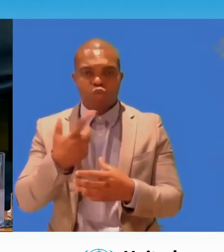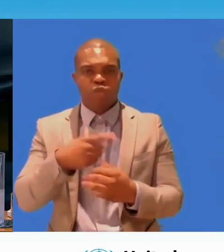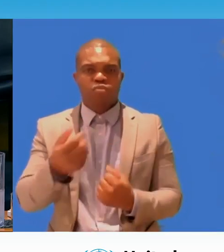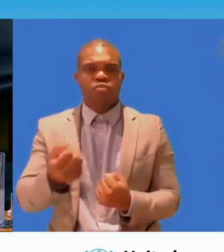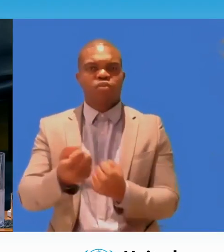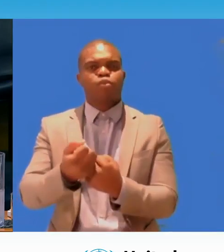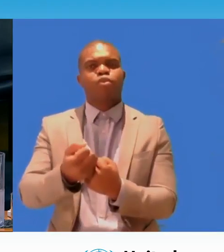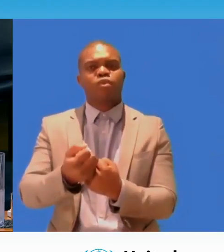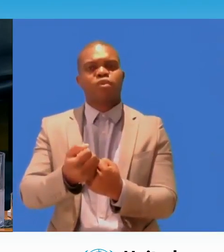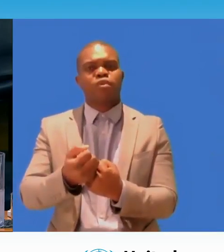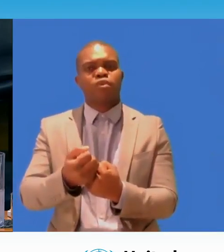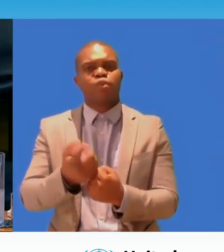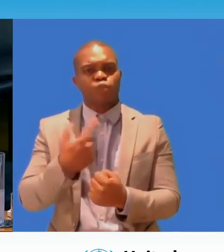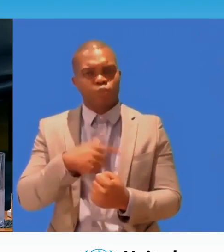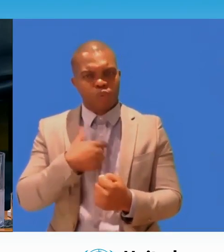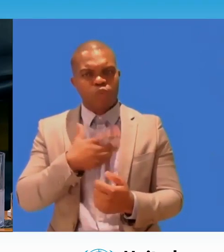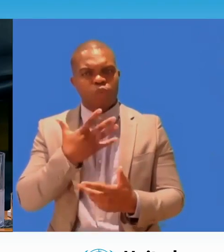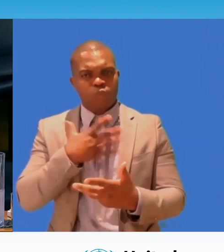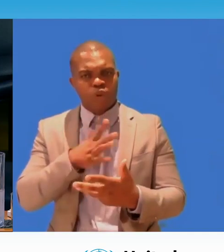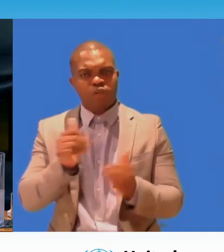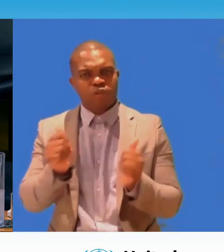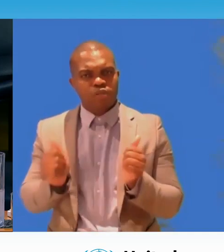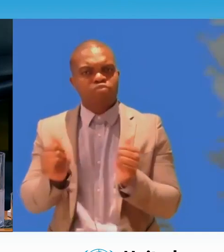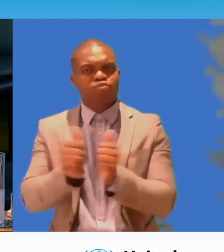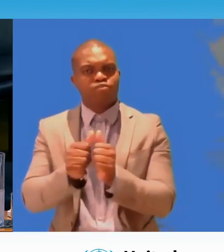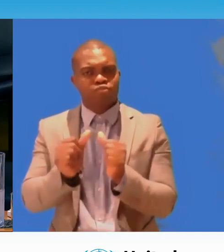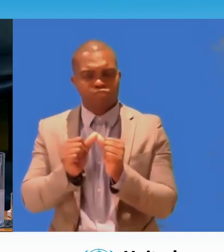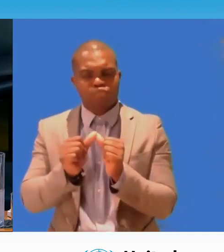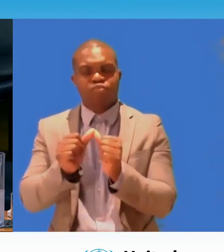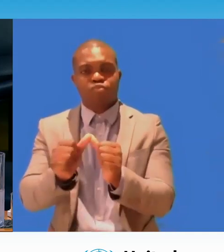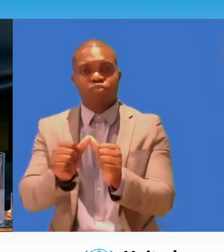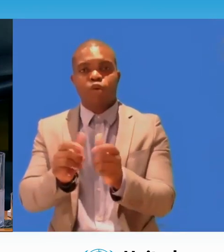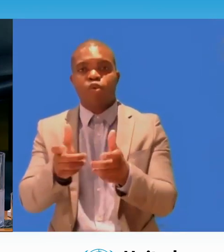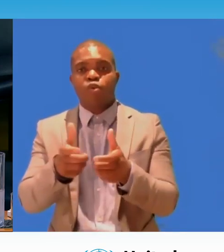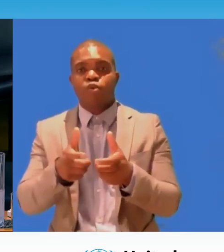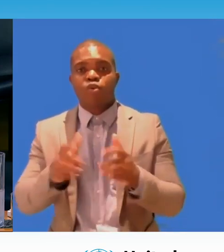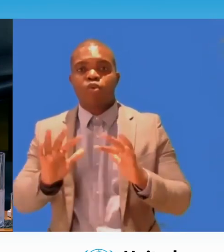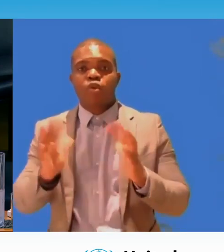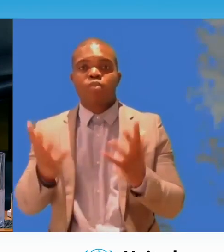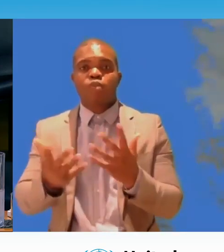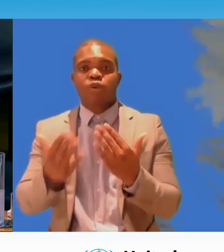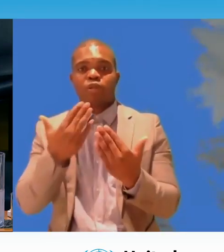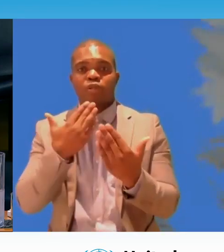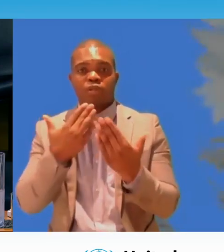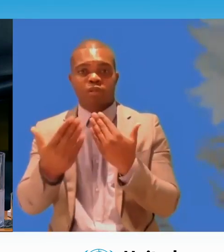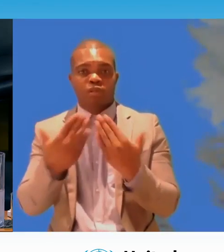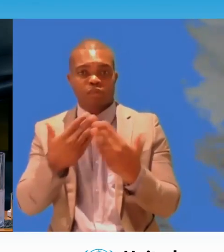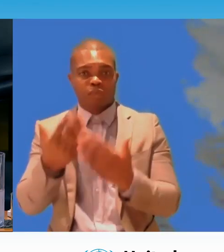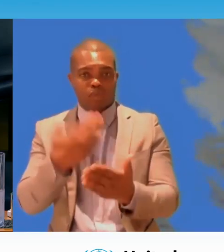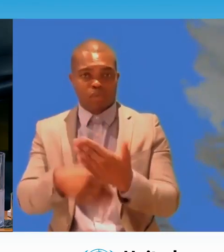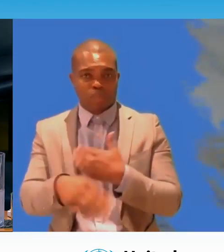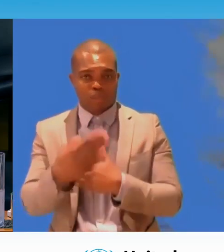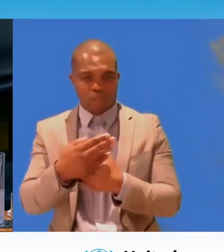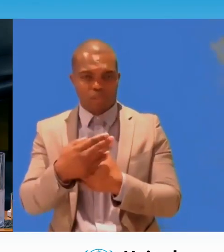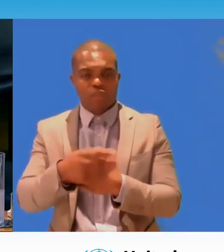Jordan and the international disability Alliance to foresee the important role we can play to help